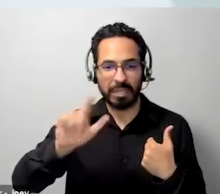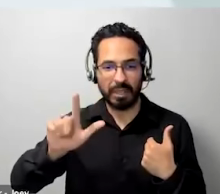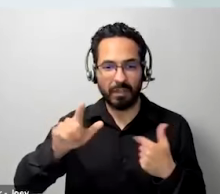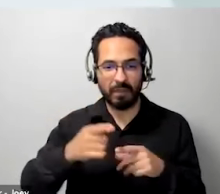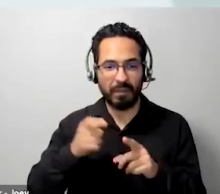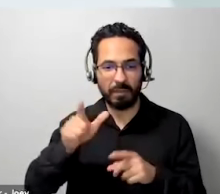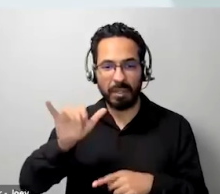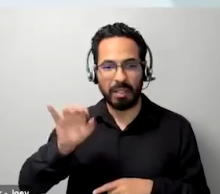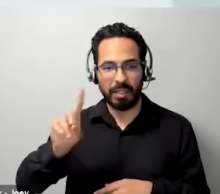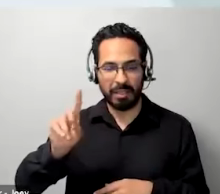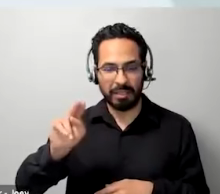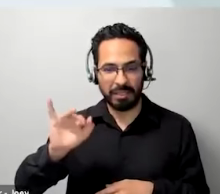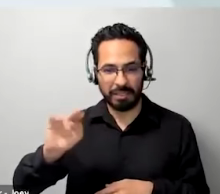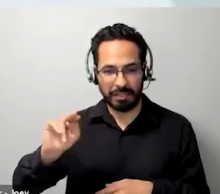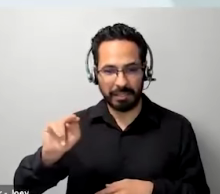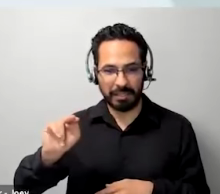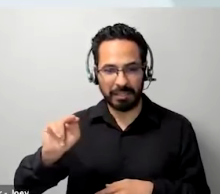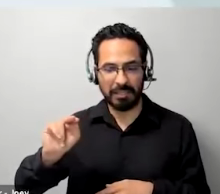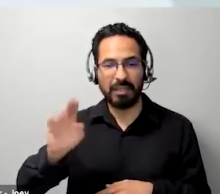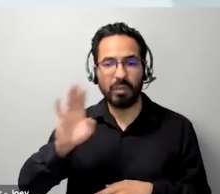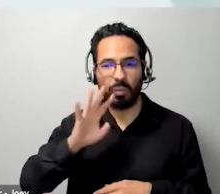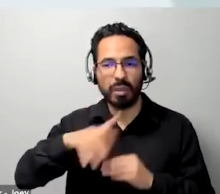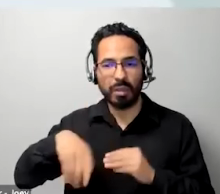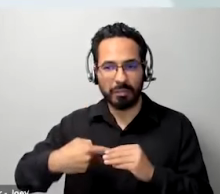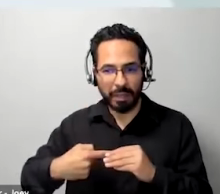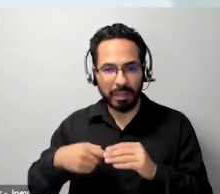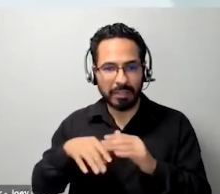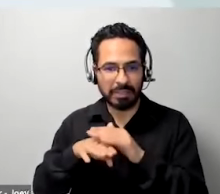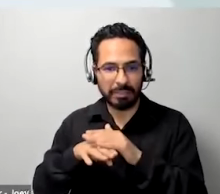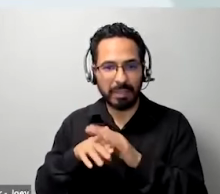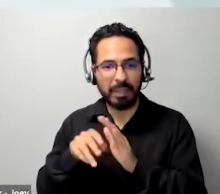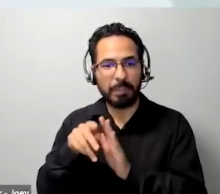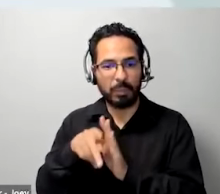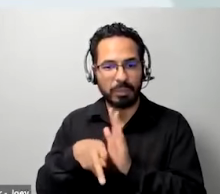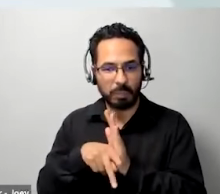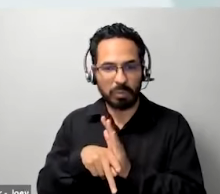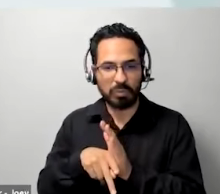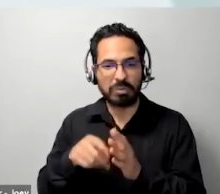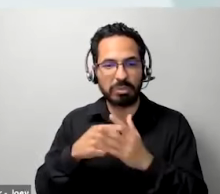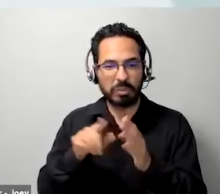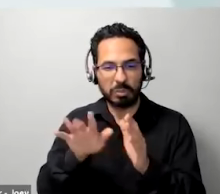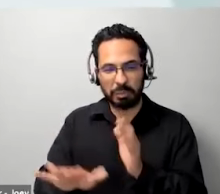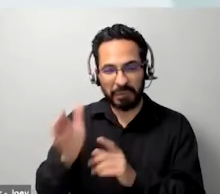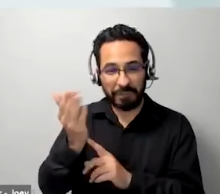and he'll be talking about some accessibility principles. This will start in about 15 minutes,